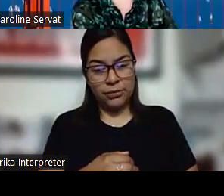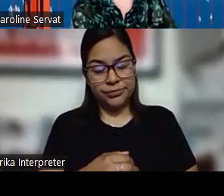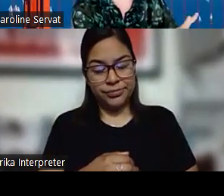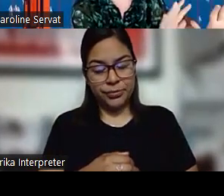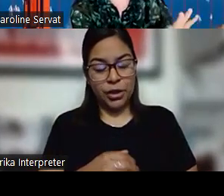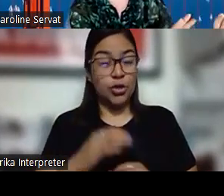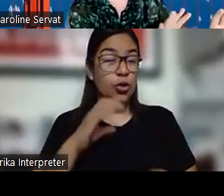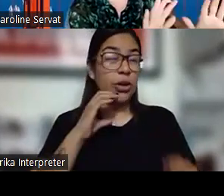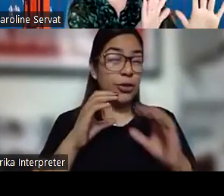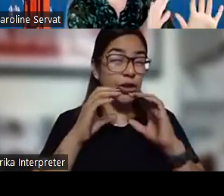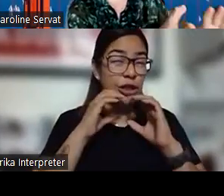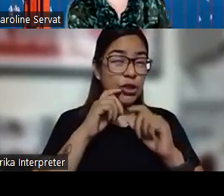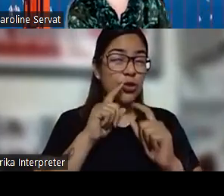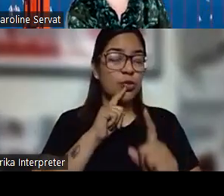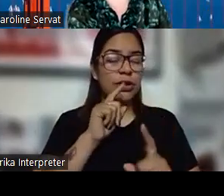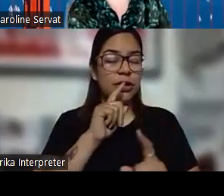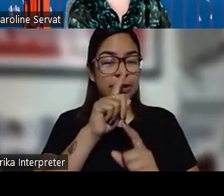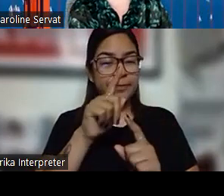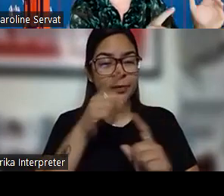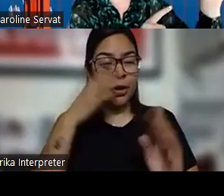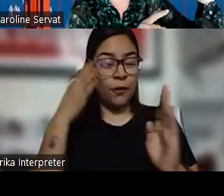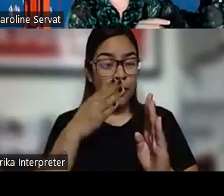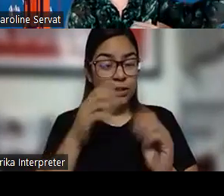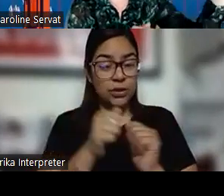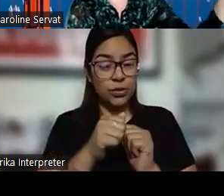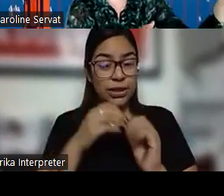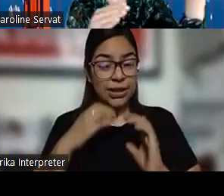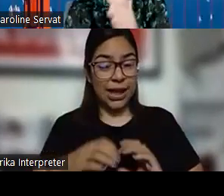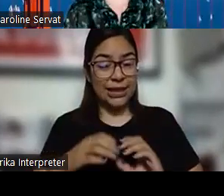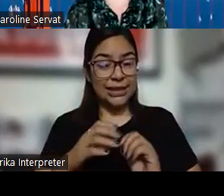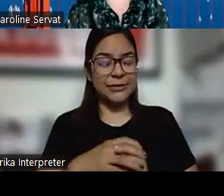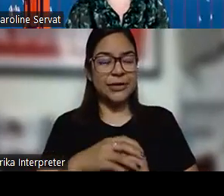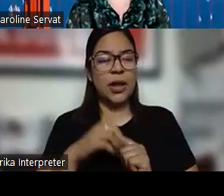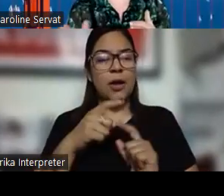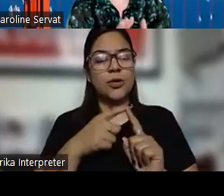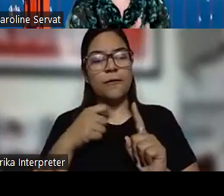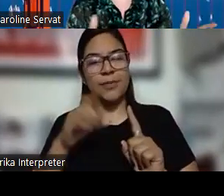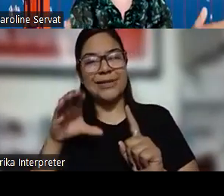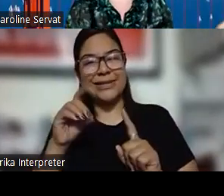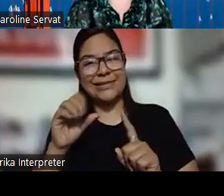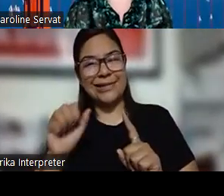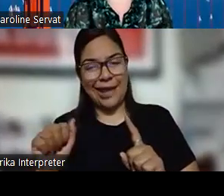focused on entities serving adrc consumers so from CDA to the cork partners and between core